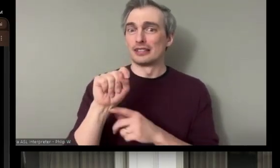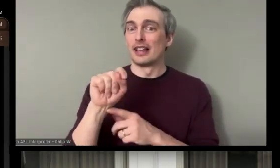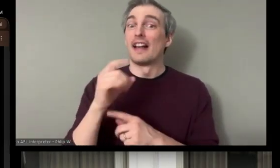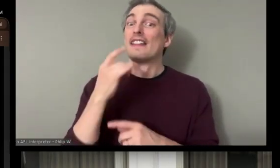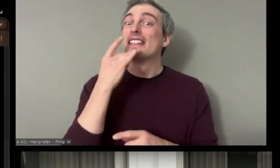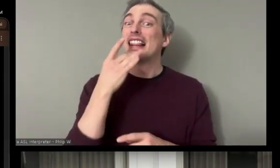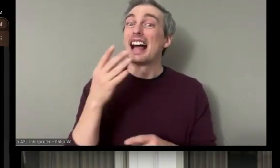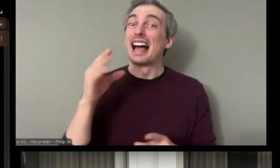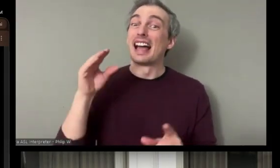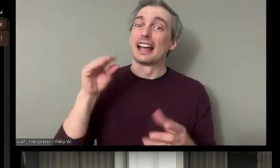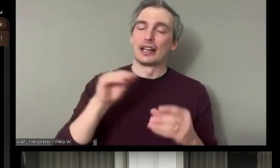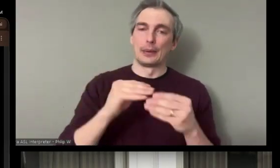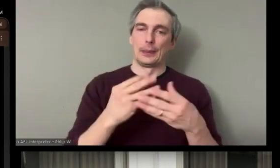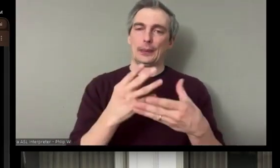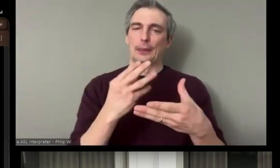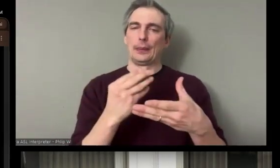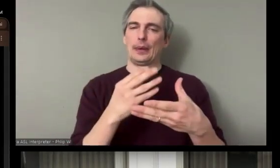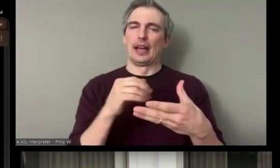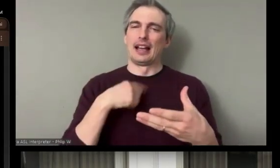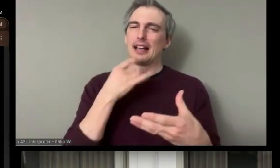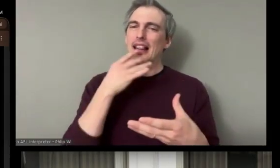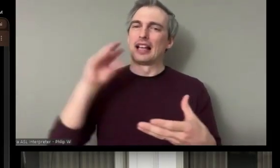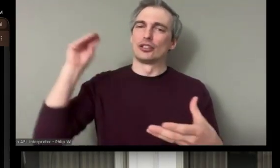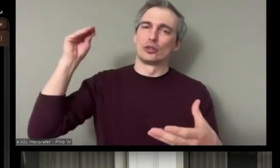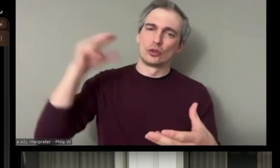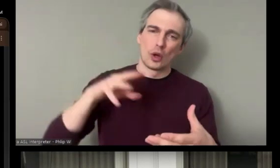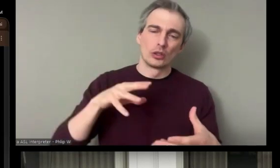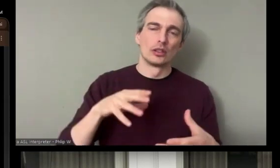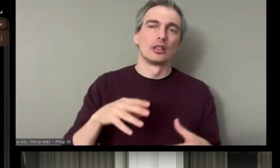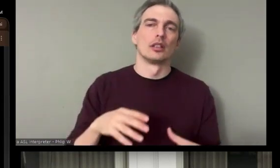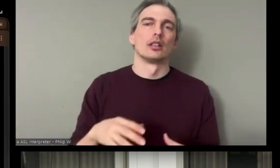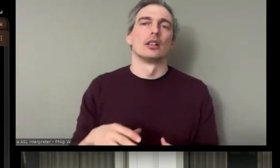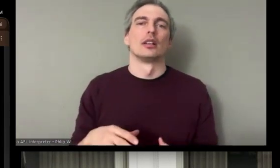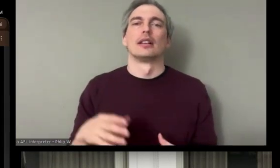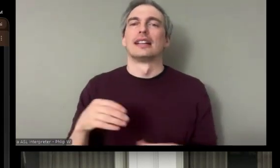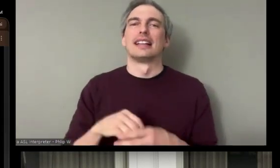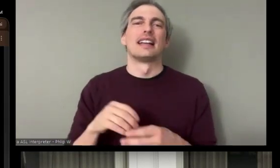Well, in virtual reality, you have control of the lighting. I have this world extremely bright.